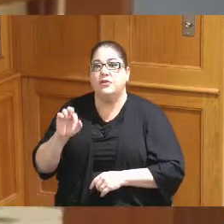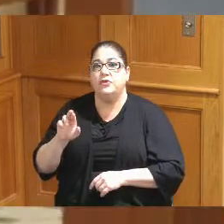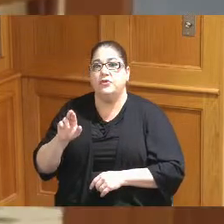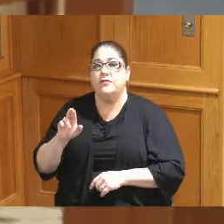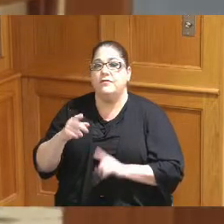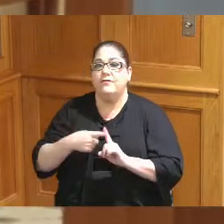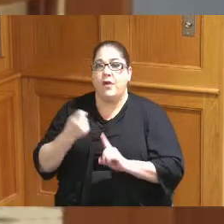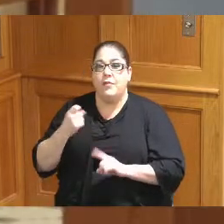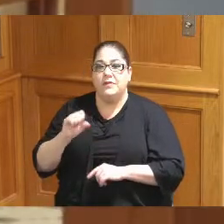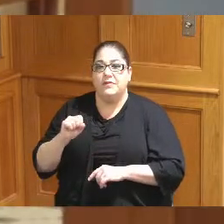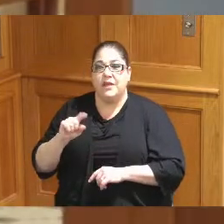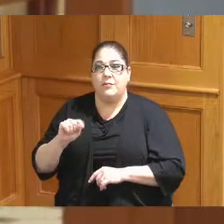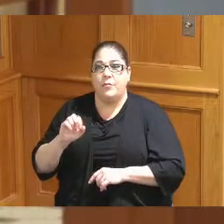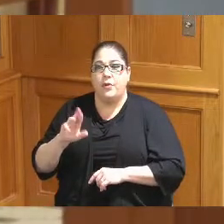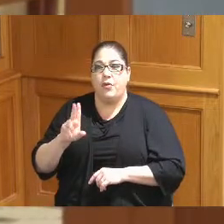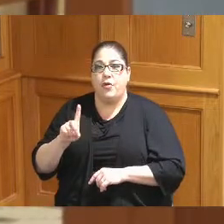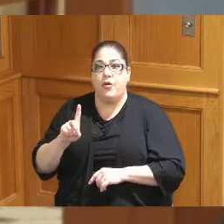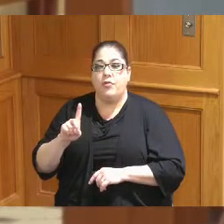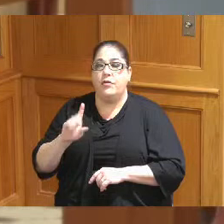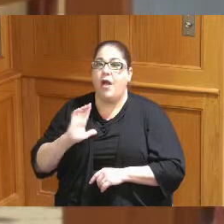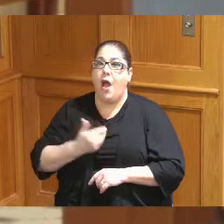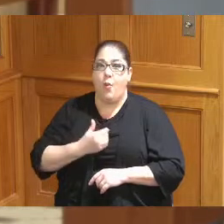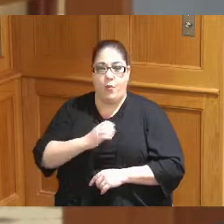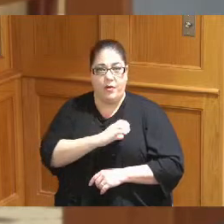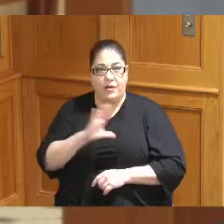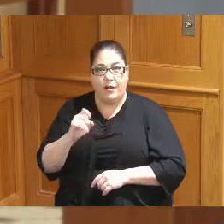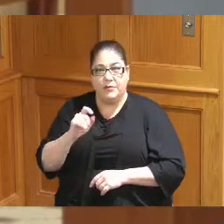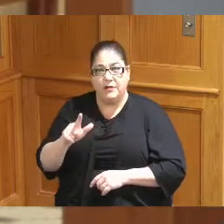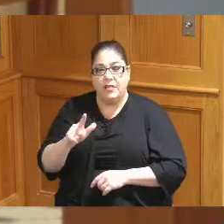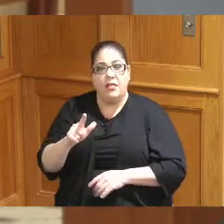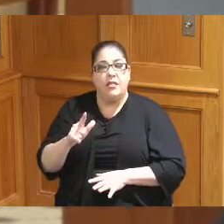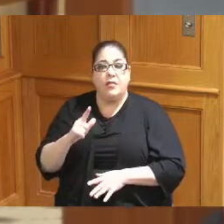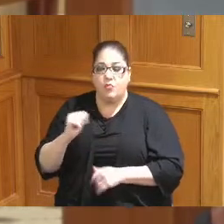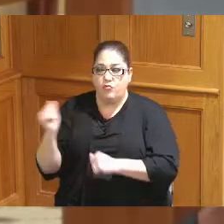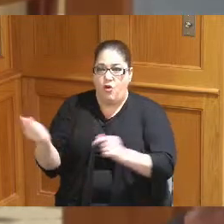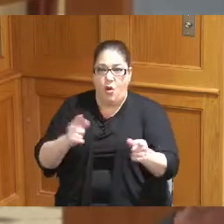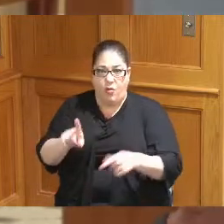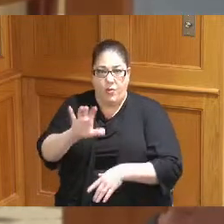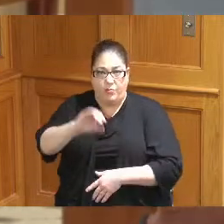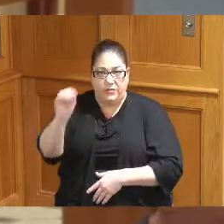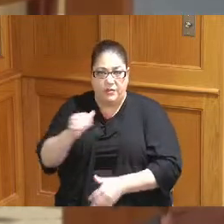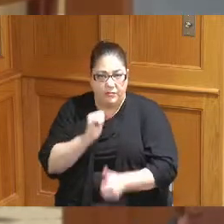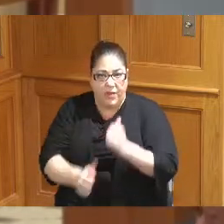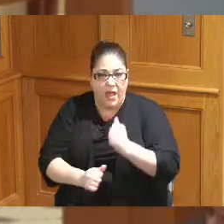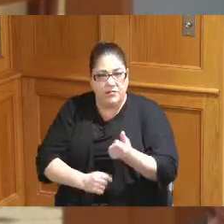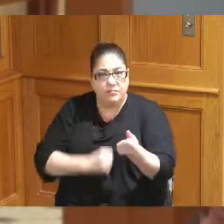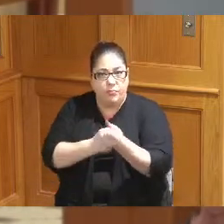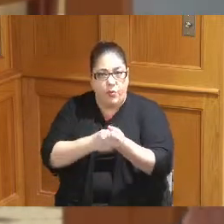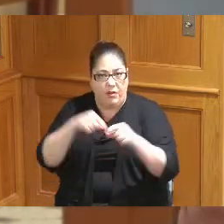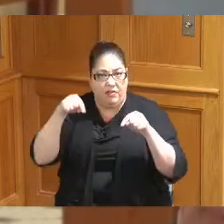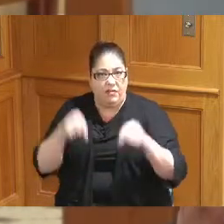the village of St. Bernard our Council unanimously passed a resolution supporting the 10-year